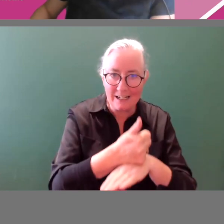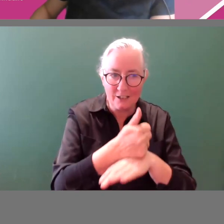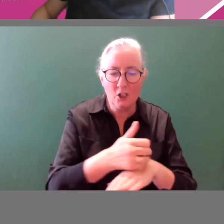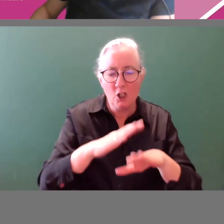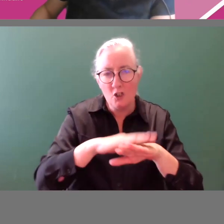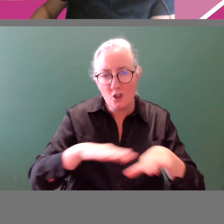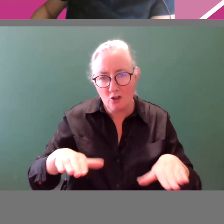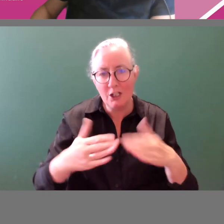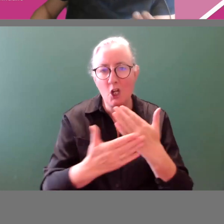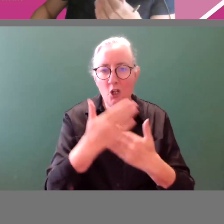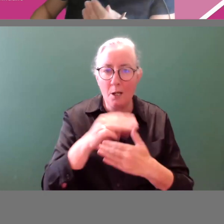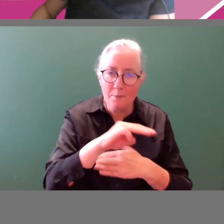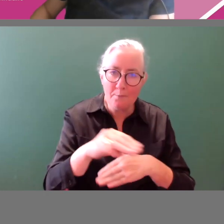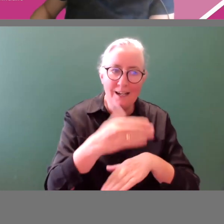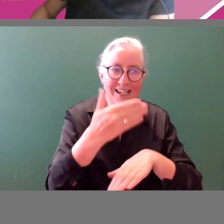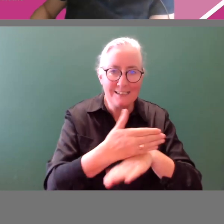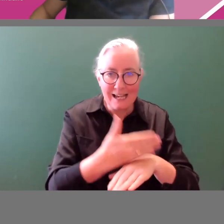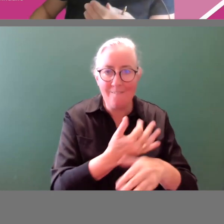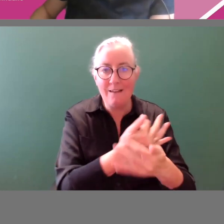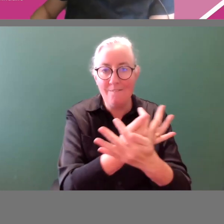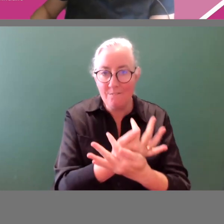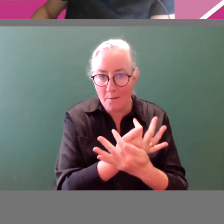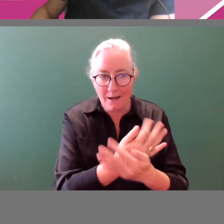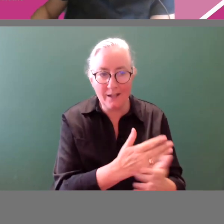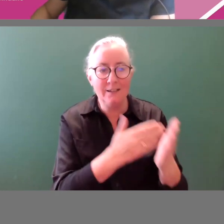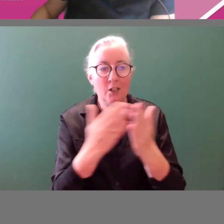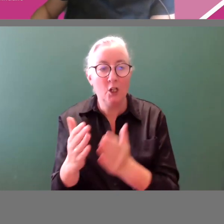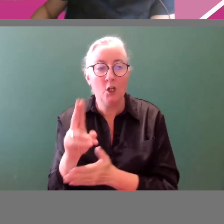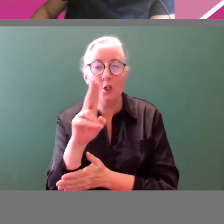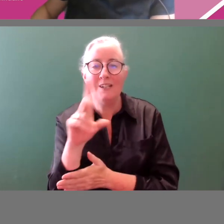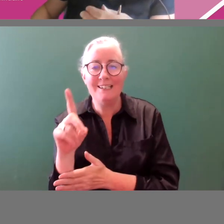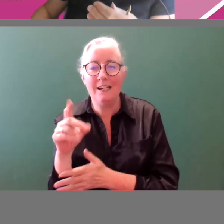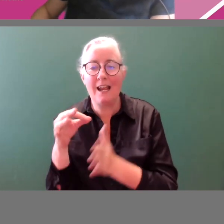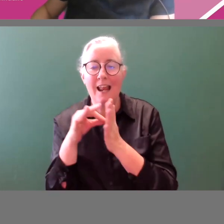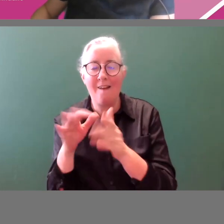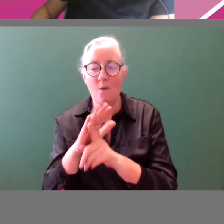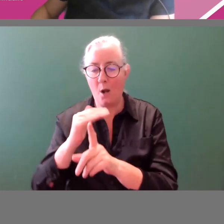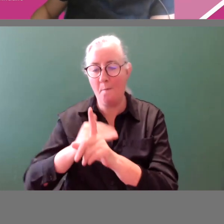people and staff and families, and Universal Design Guidelines for Improving Quality of Life